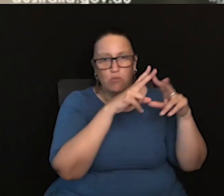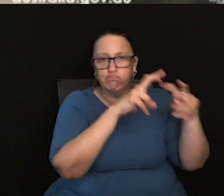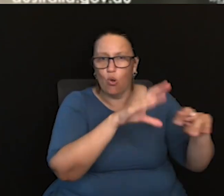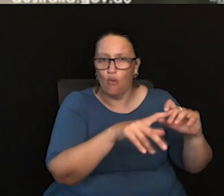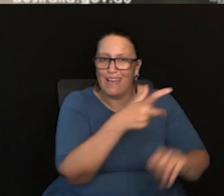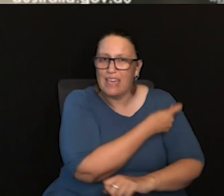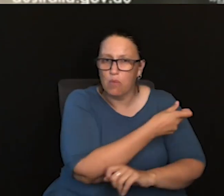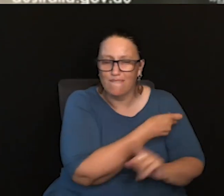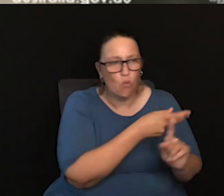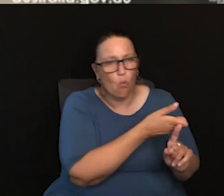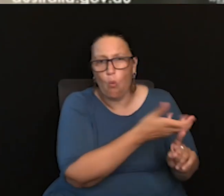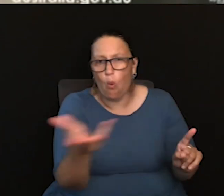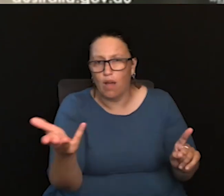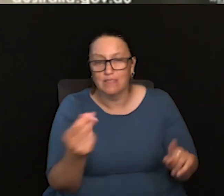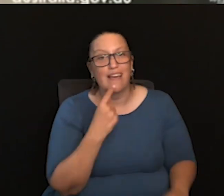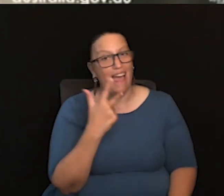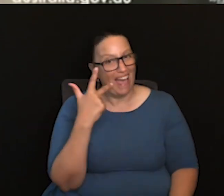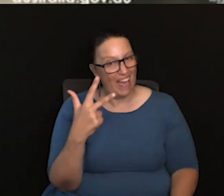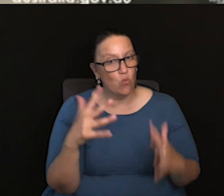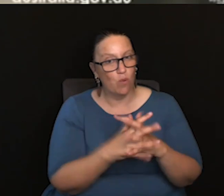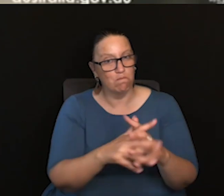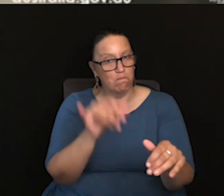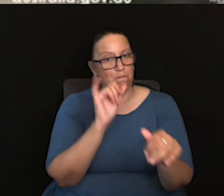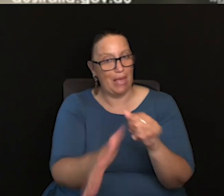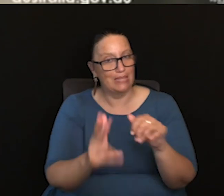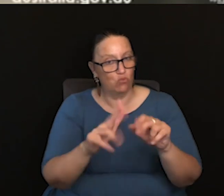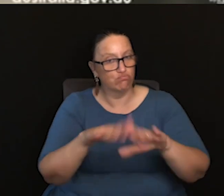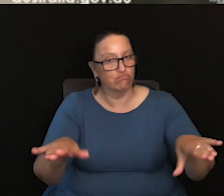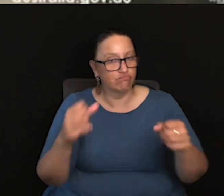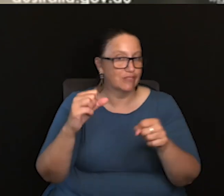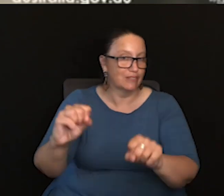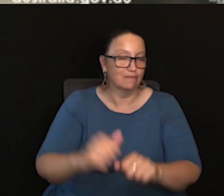one of the highest rates around the world, we've not seen the take up of vaccinations